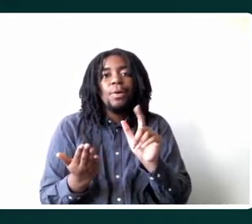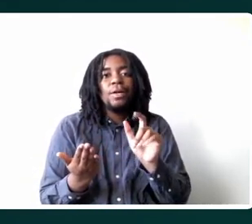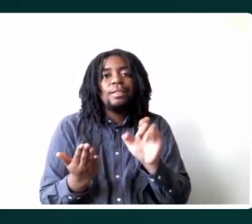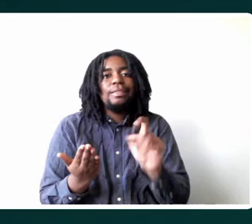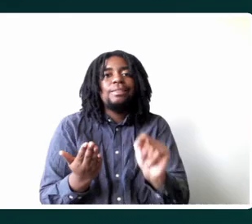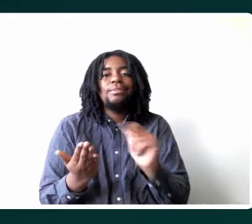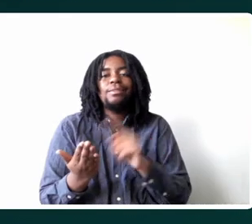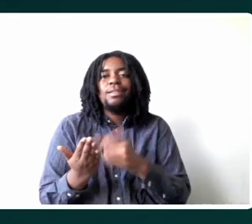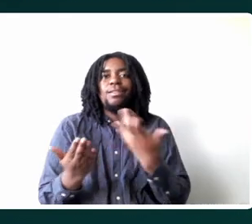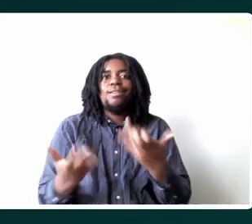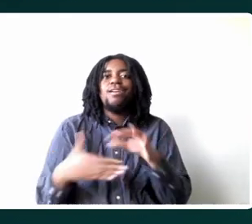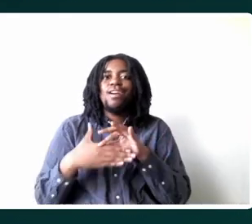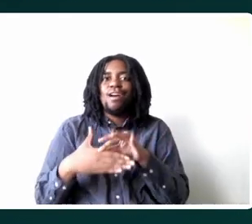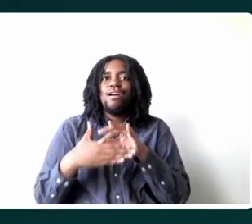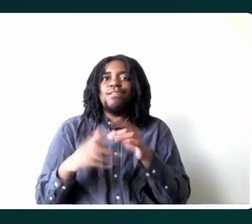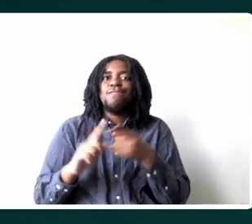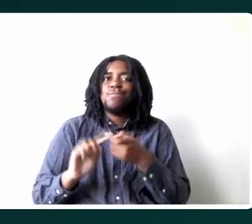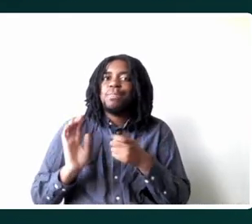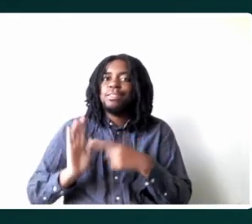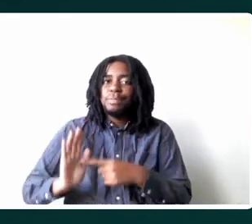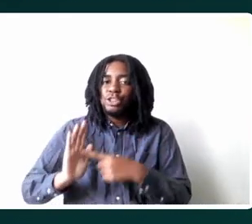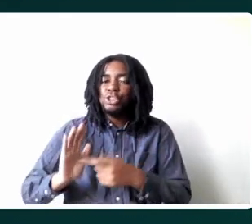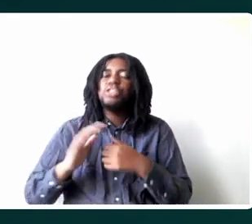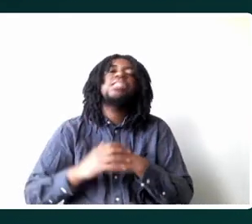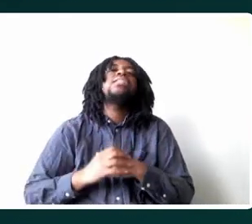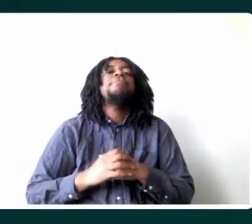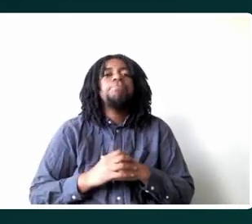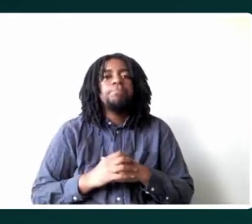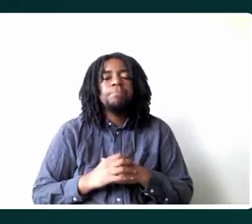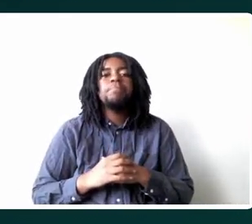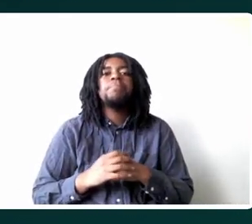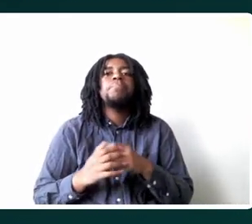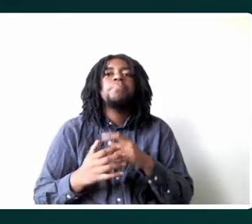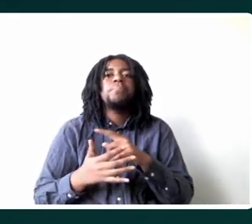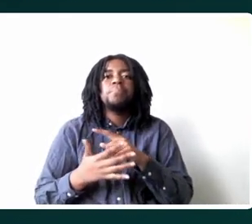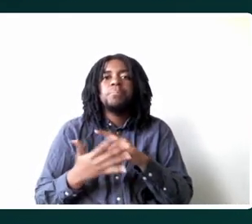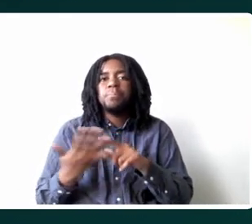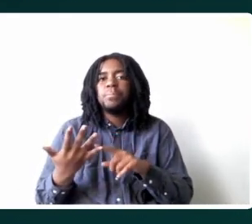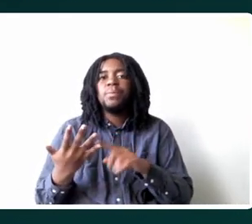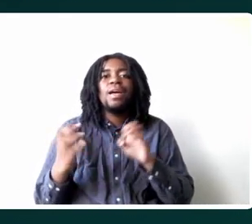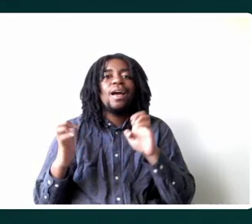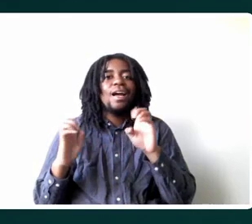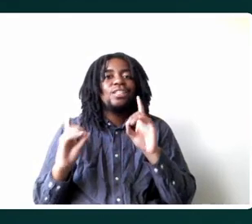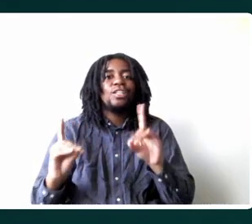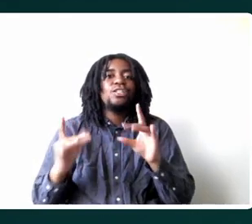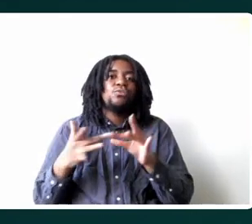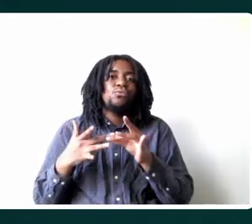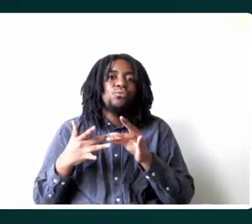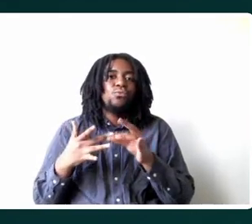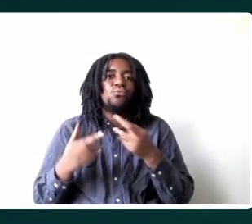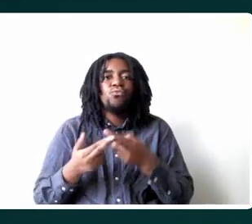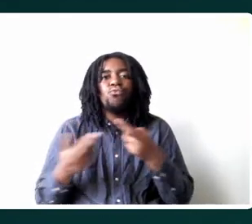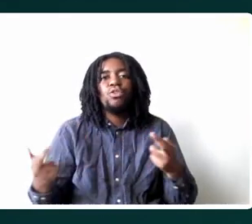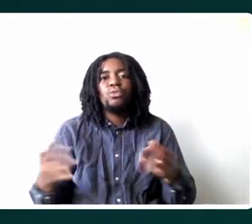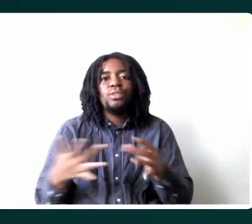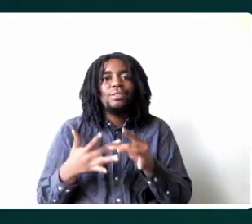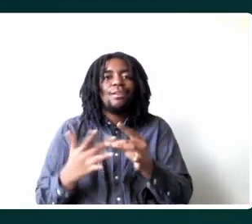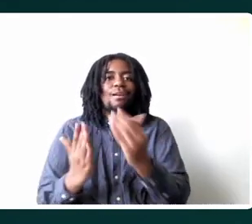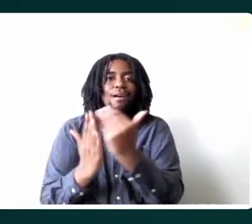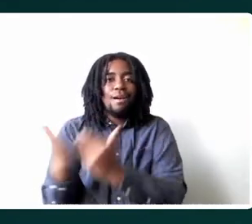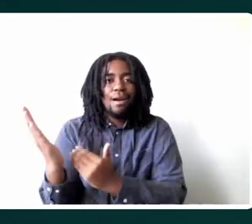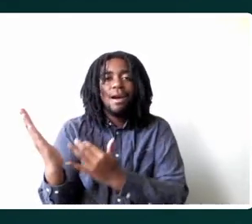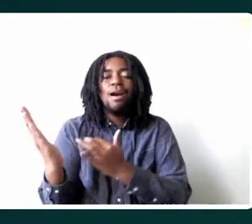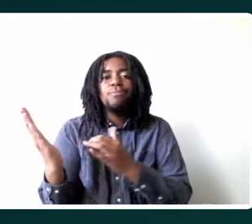exhibition. And then there's an educator resource guide that provides some kind of